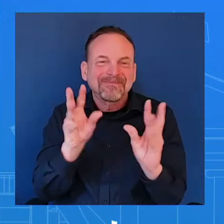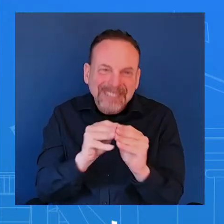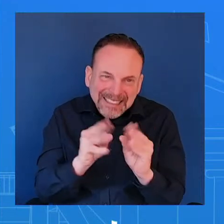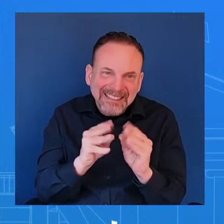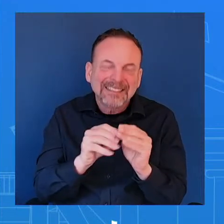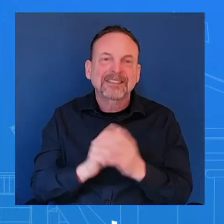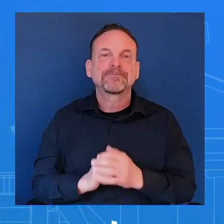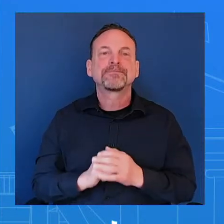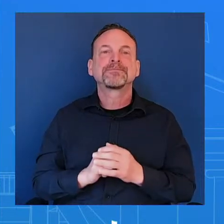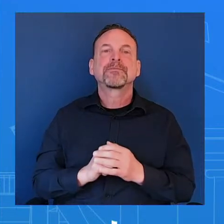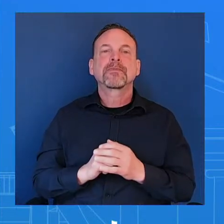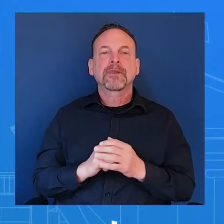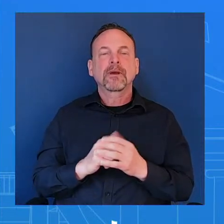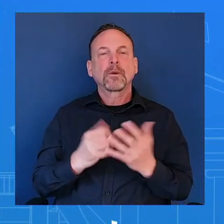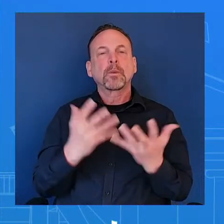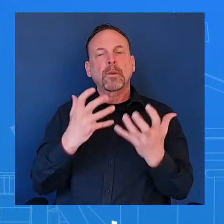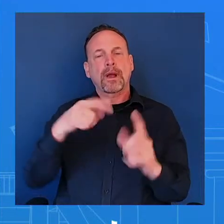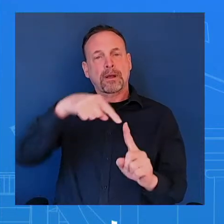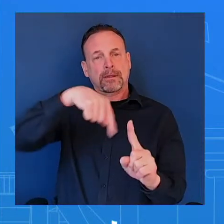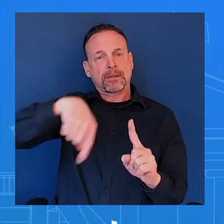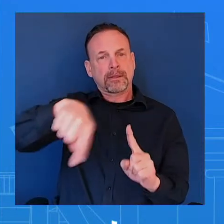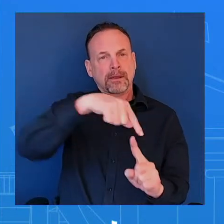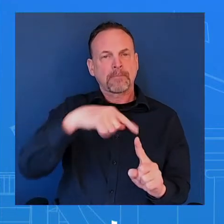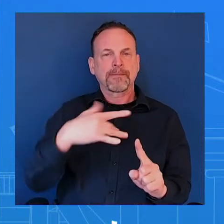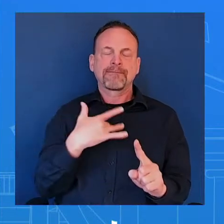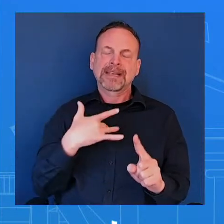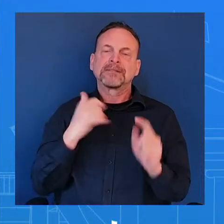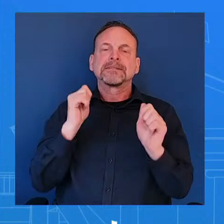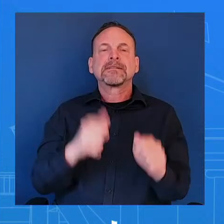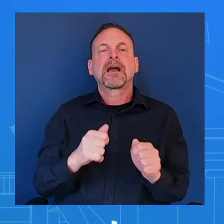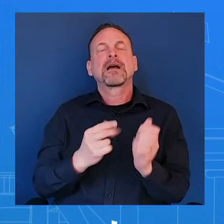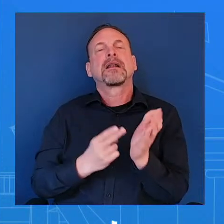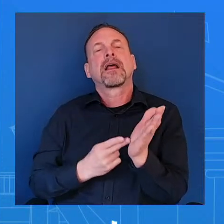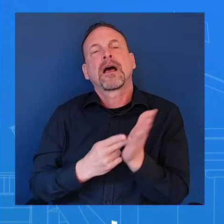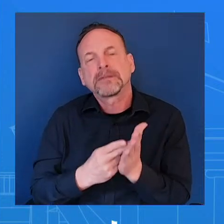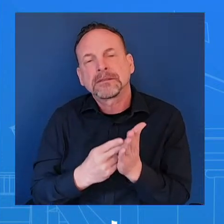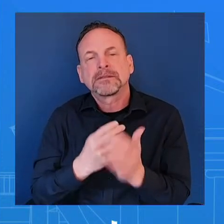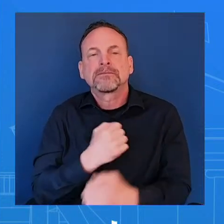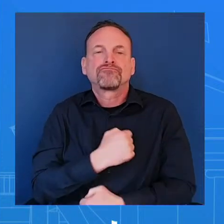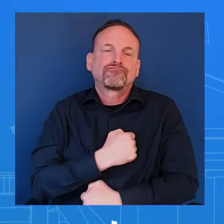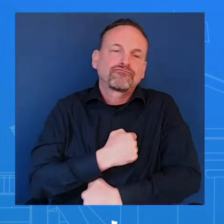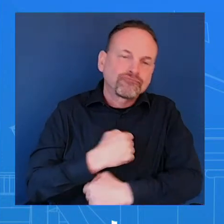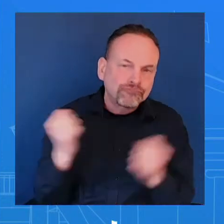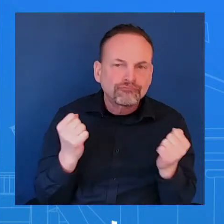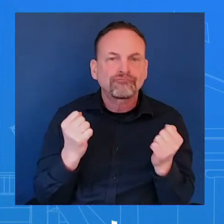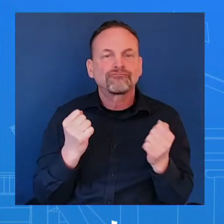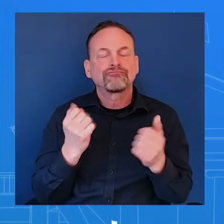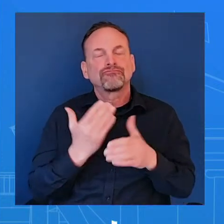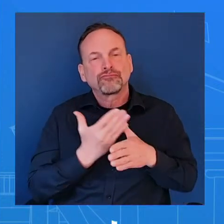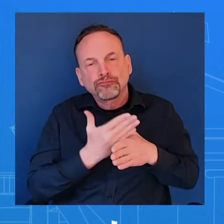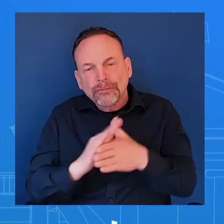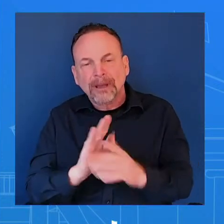and feelings about how -- you know, how -- where they are, how they feel about the situation happening, obviously, in the Middle East.